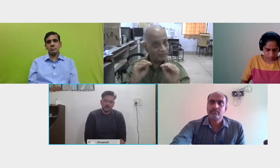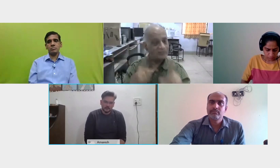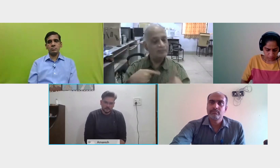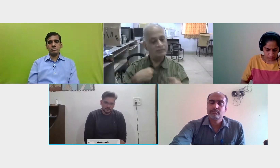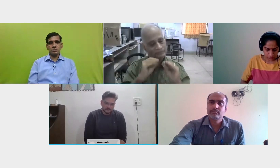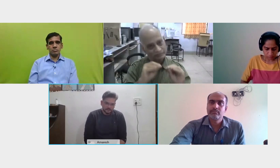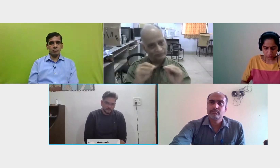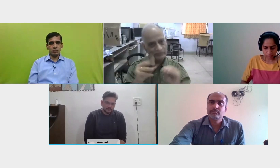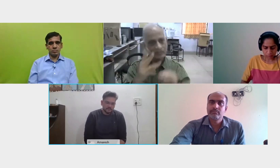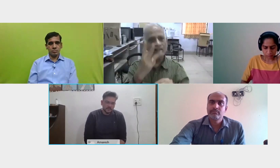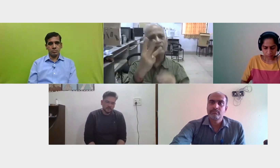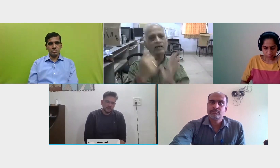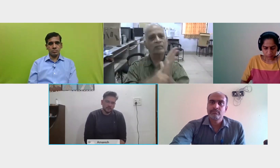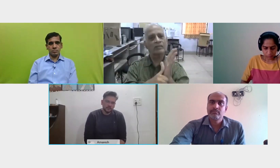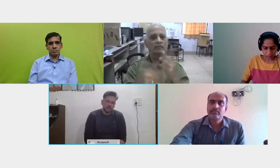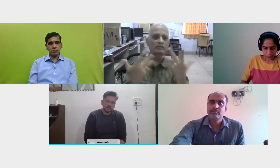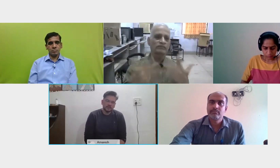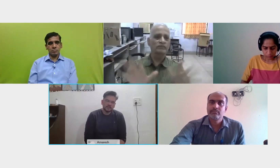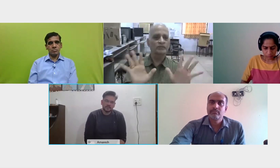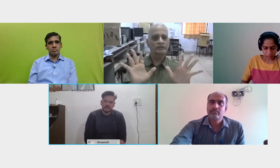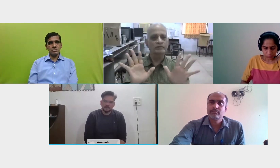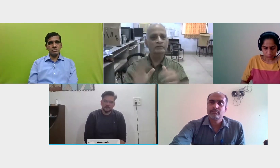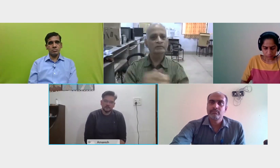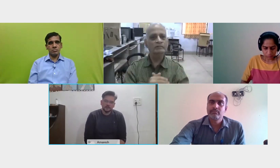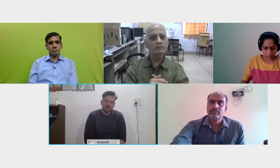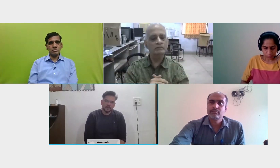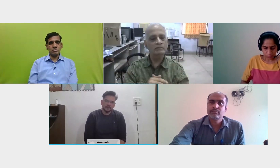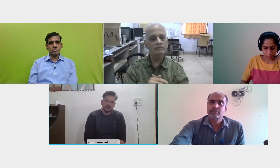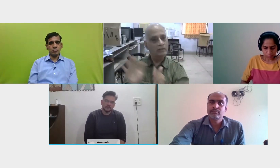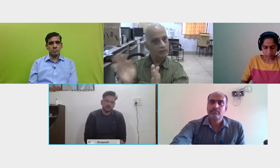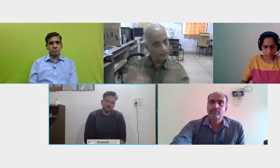all that. So 1000 letters we have posted and we had this one we got responses from only